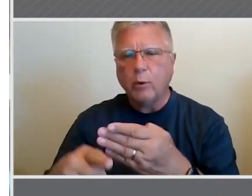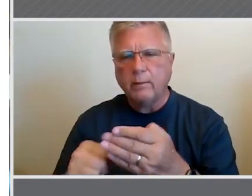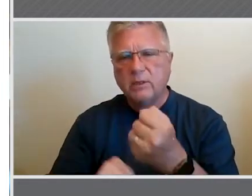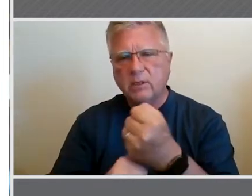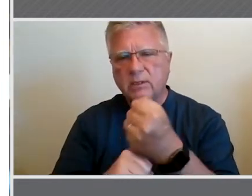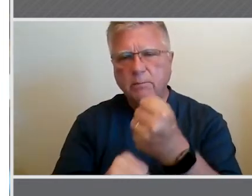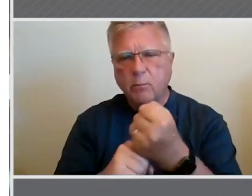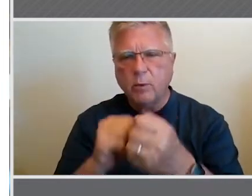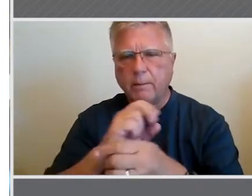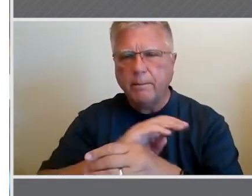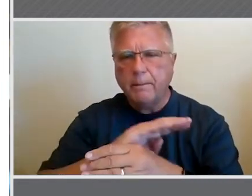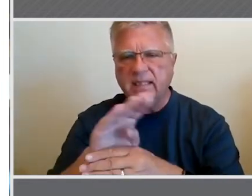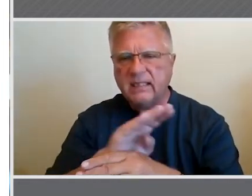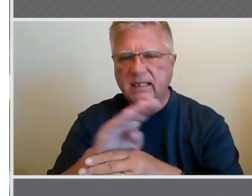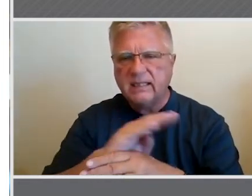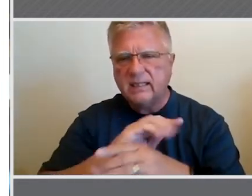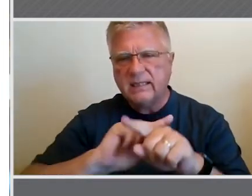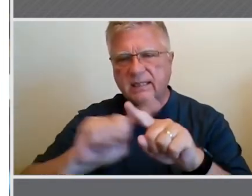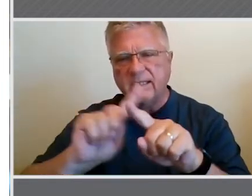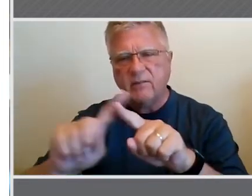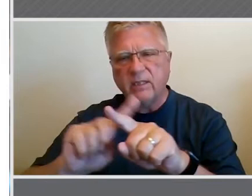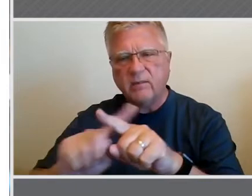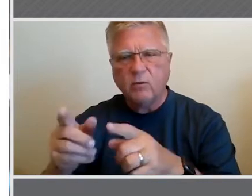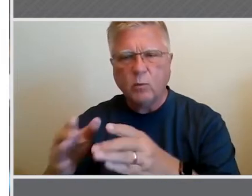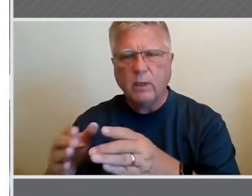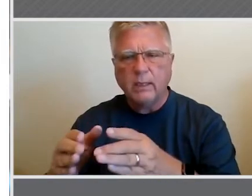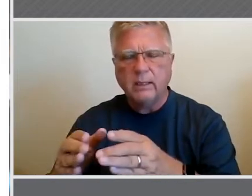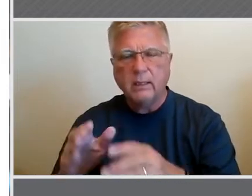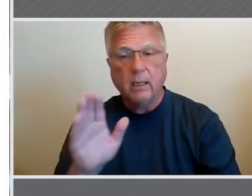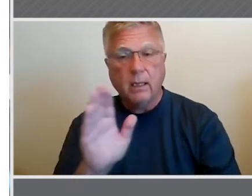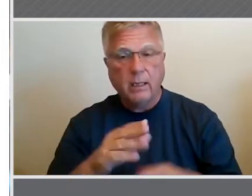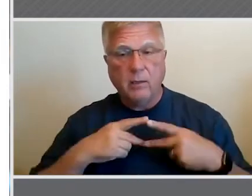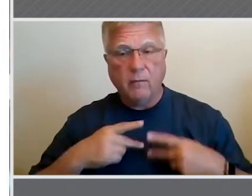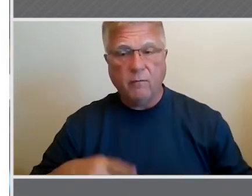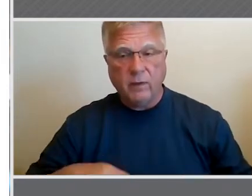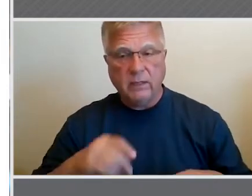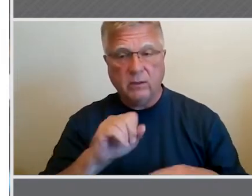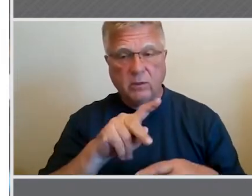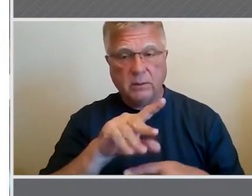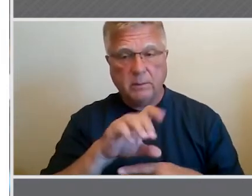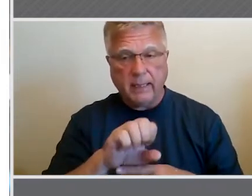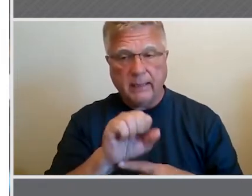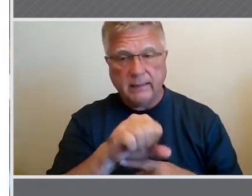ways, both in their physical space, and then providing technical assistance,